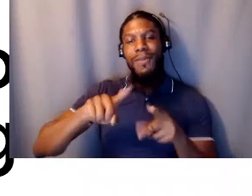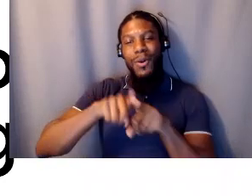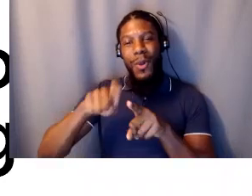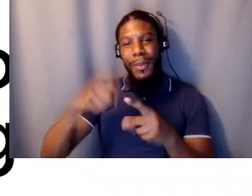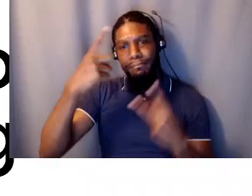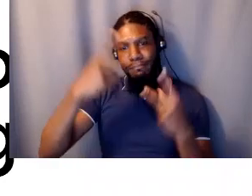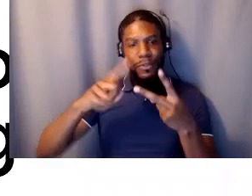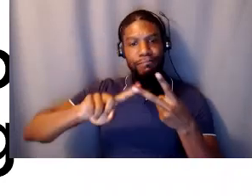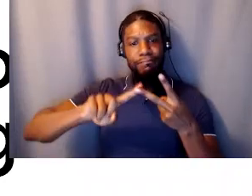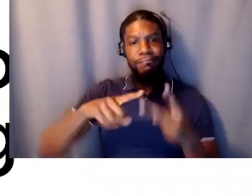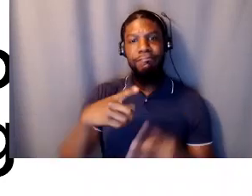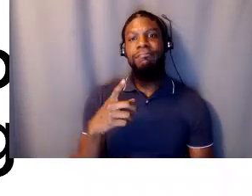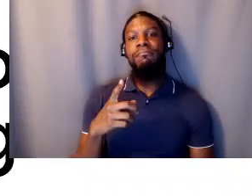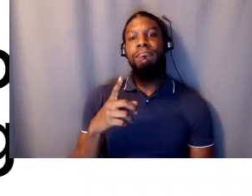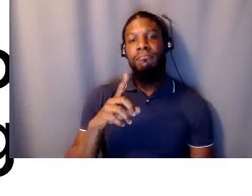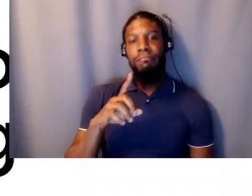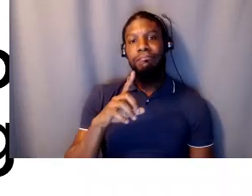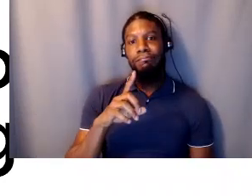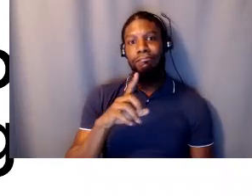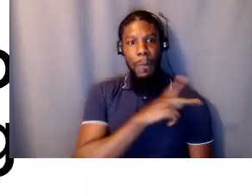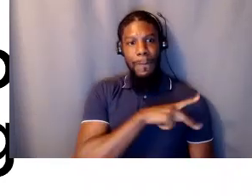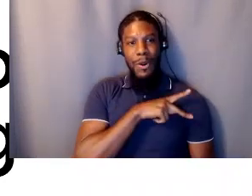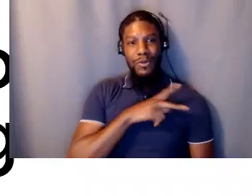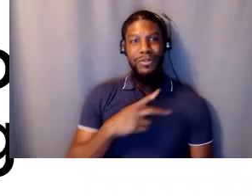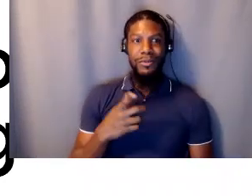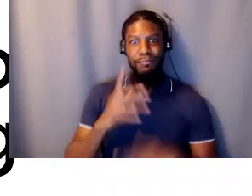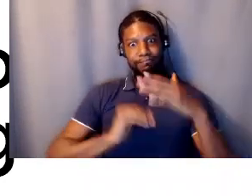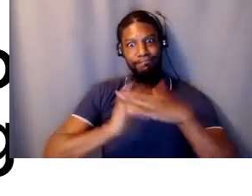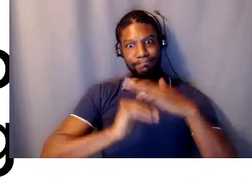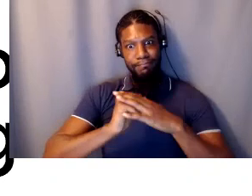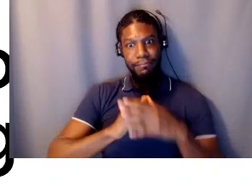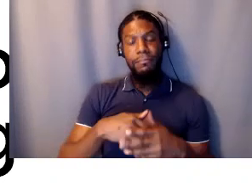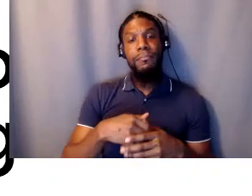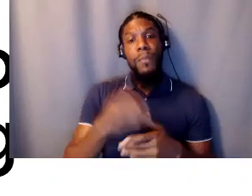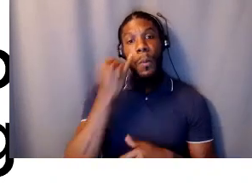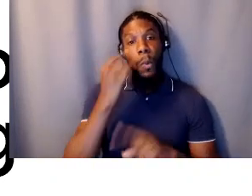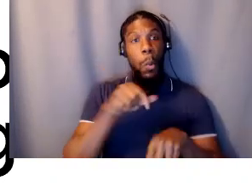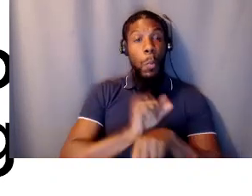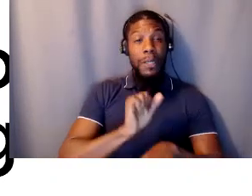from home, in the margins of your day after children have gone to bed, during a lunch break at work.